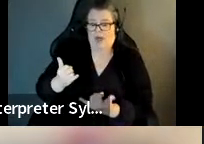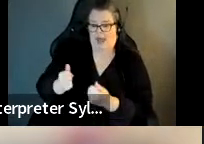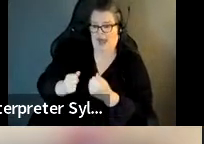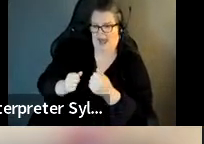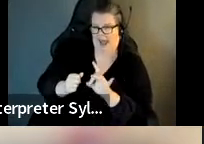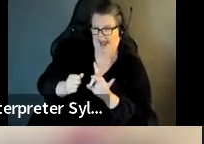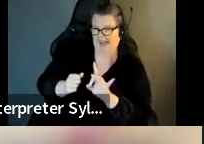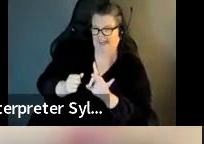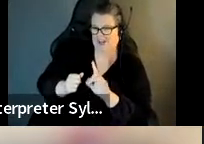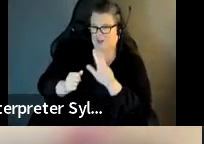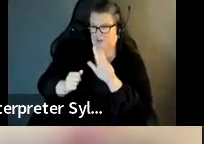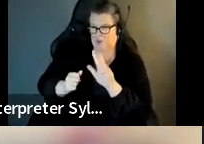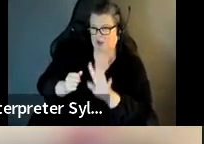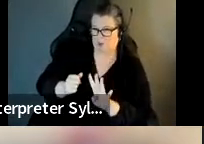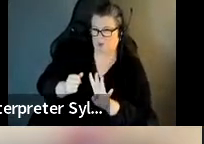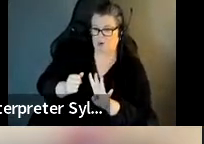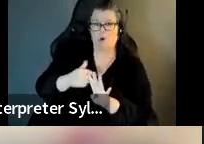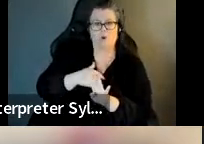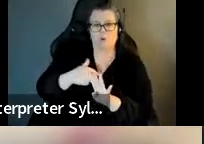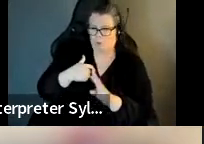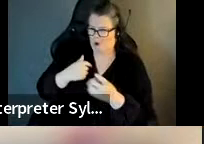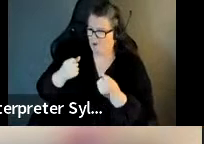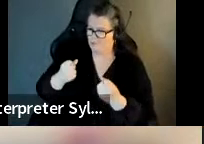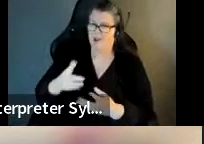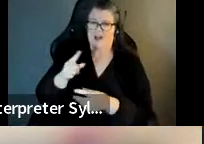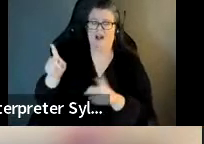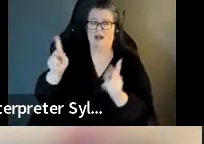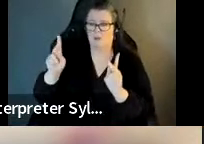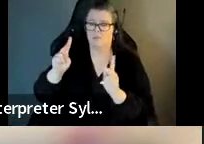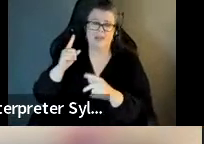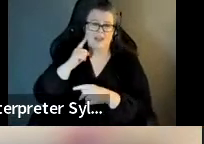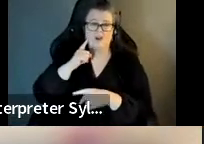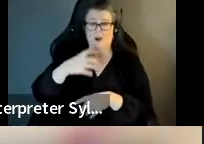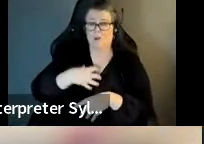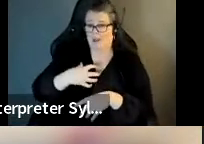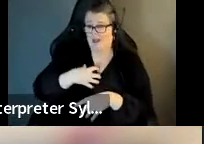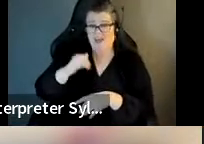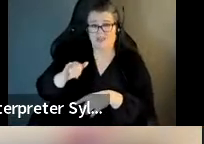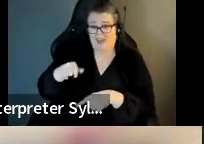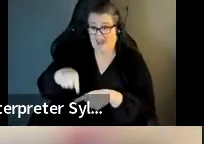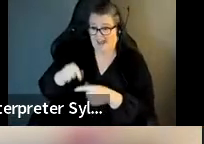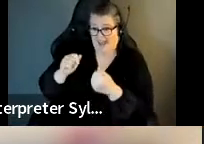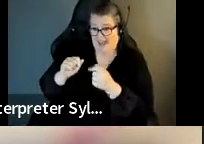We already get complaints that our 39 inch maximum height is too low.